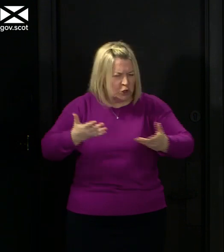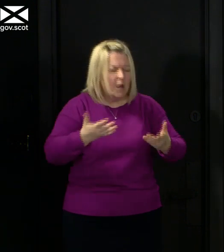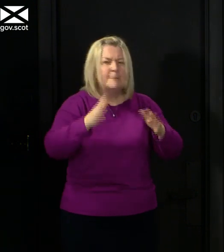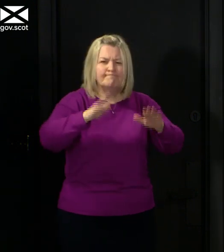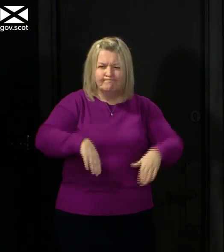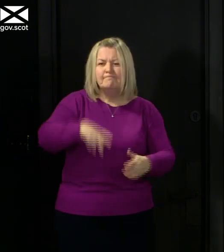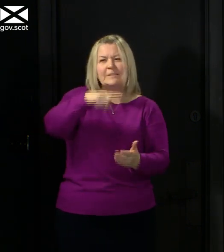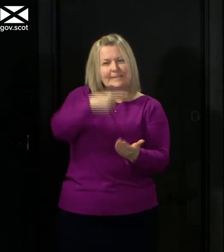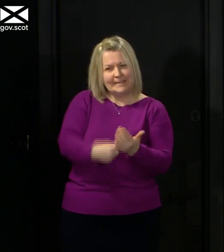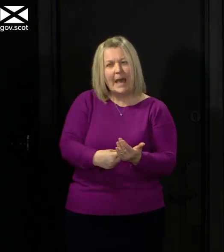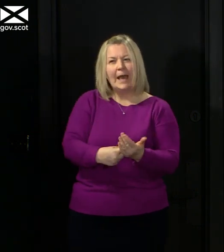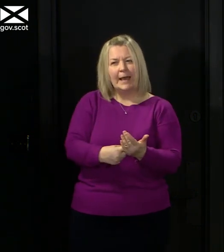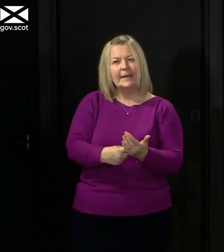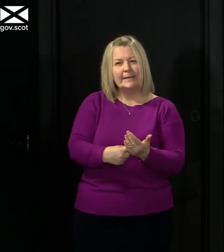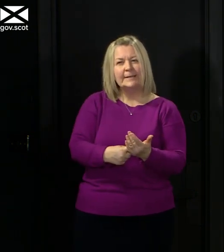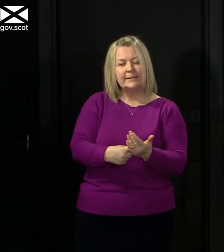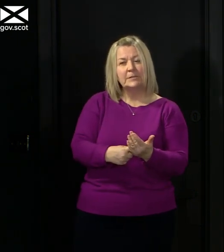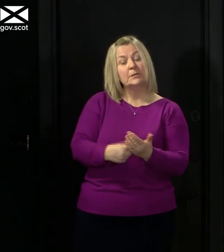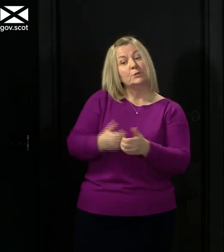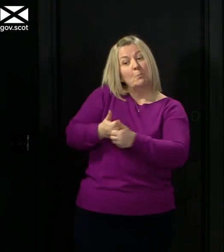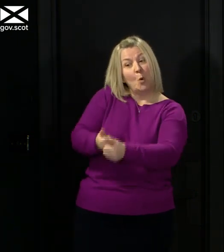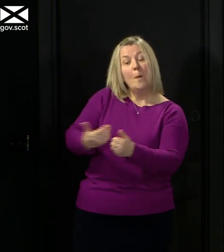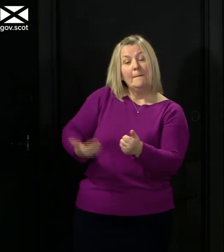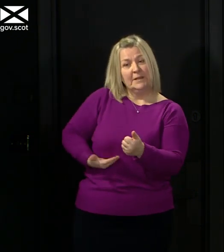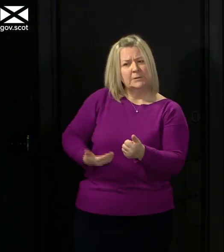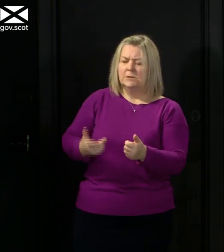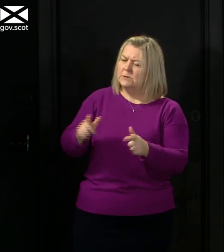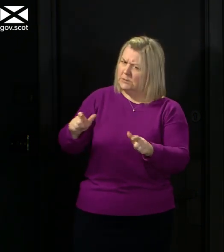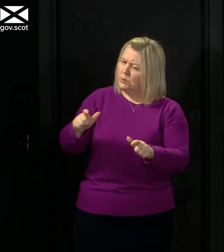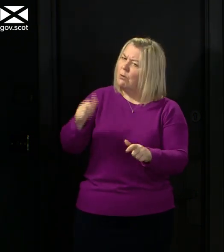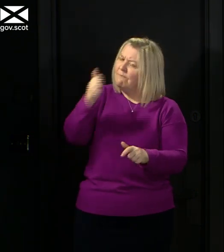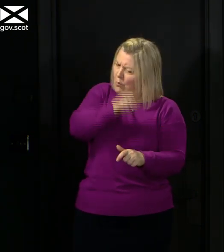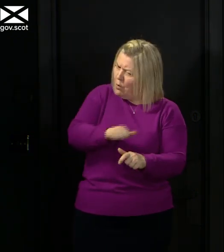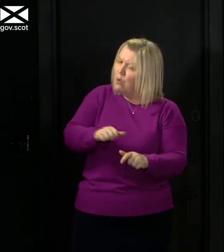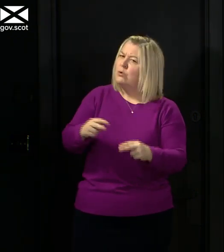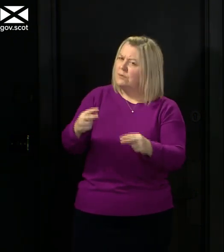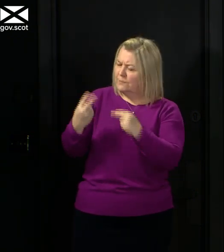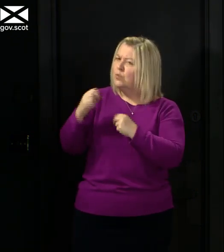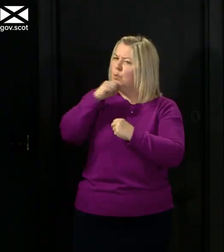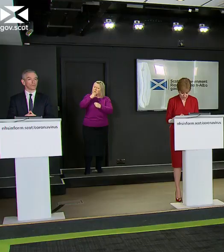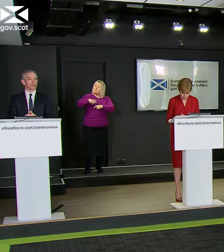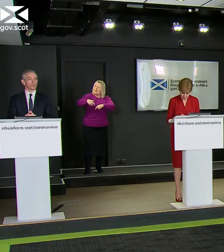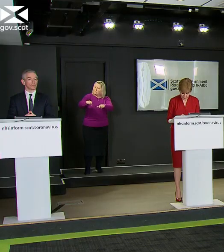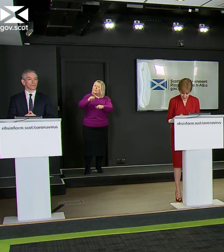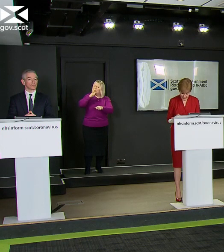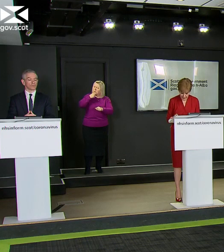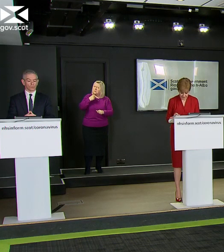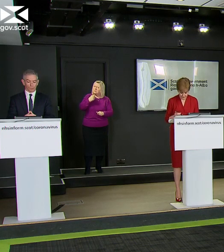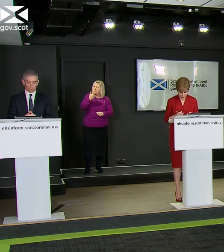measures. But support for business remains something that we will keep under review on an ongoing basis. Chris Green from the i.